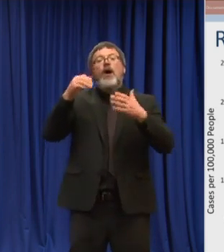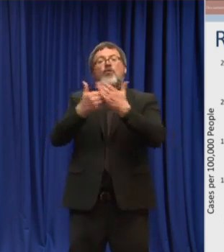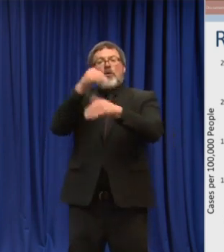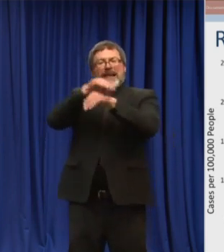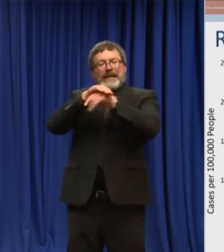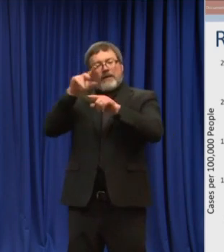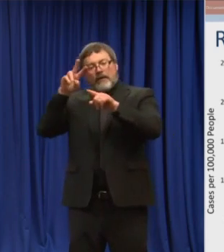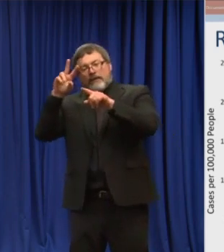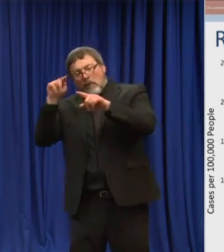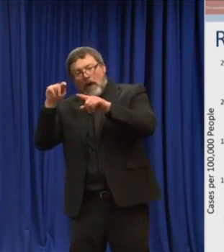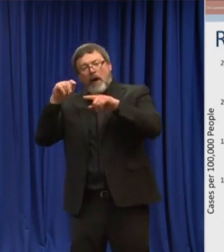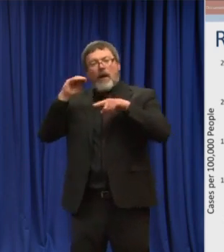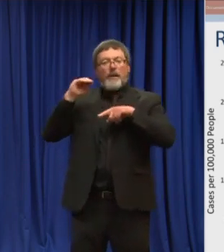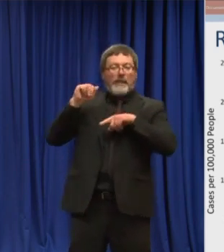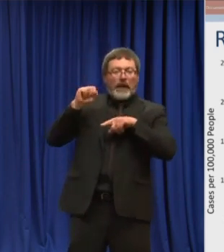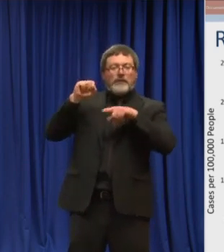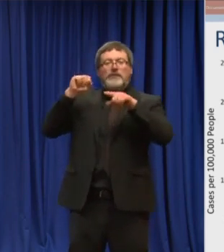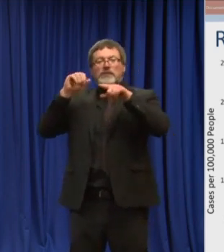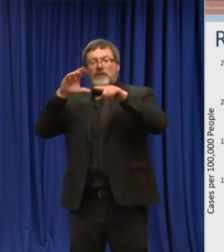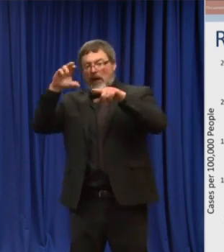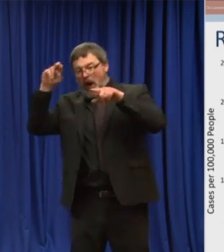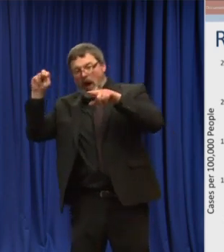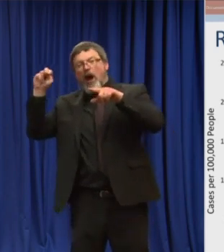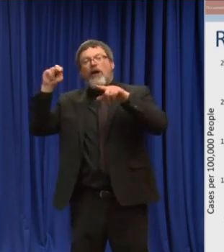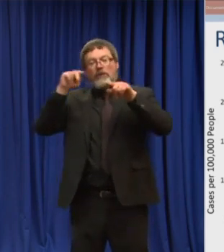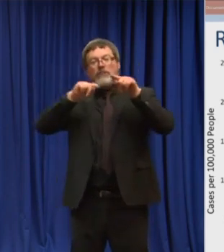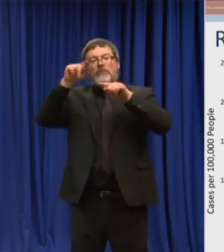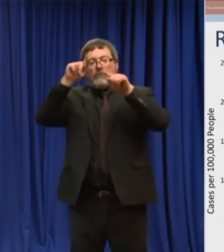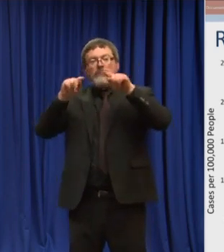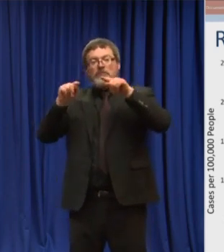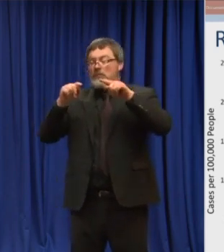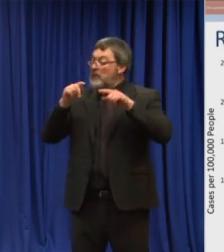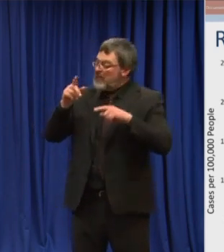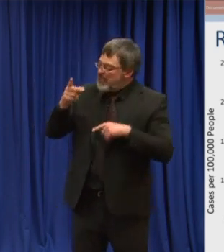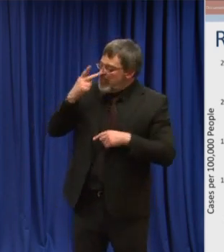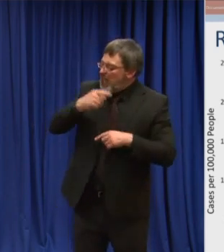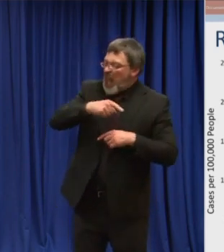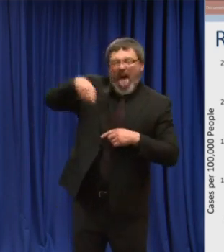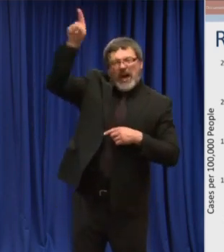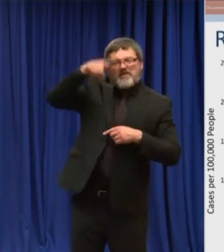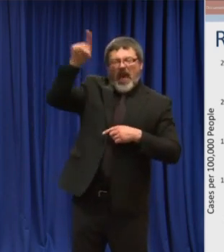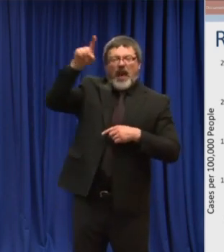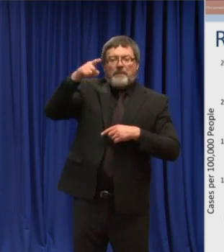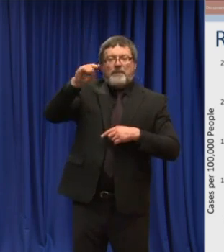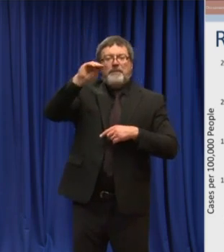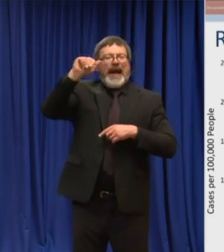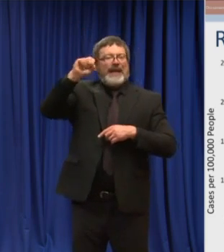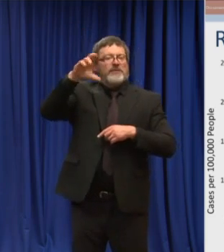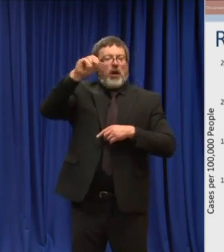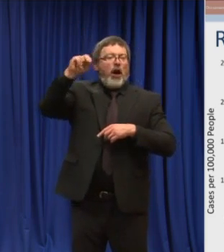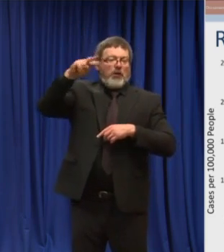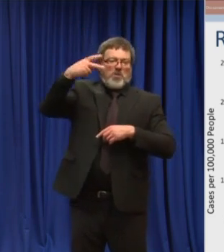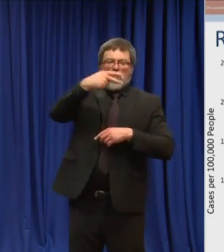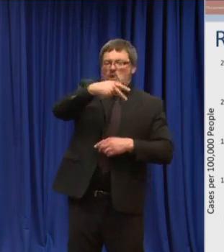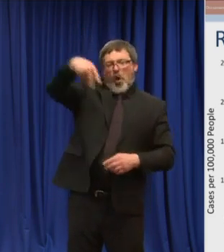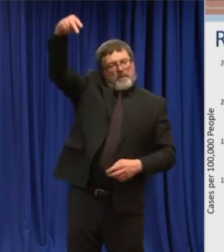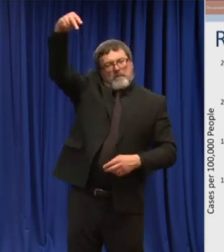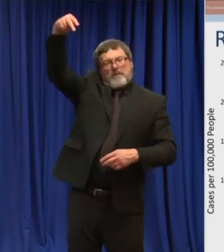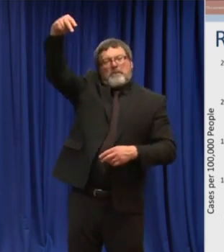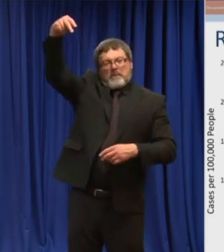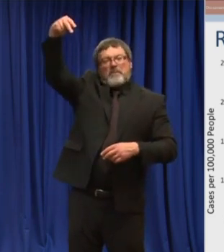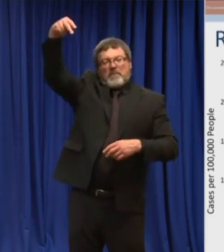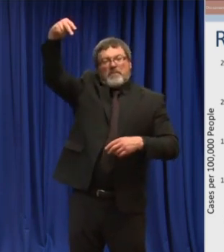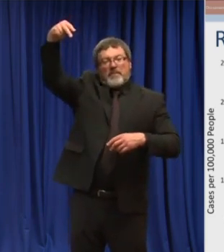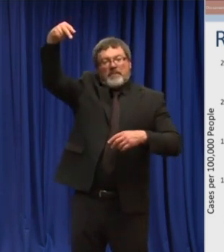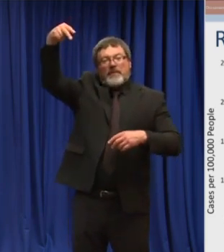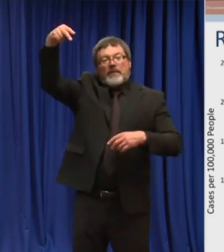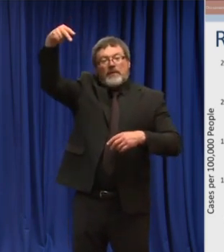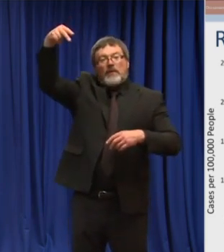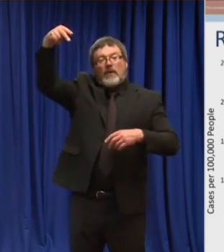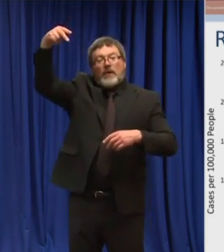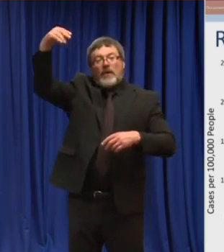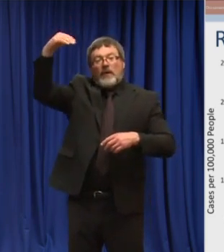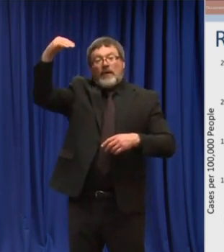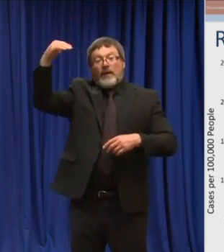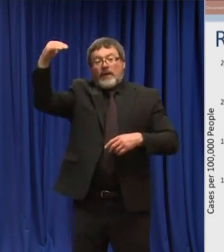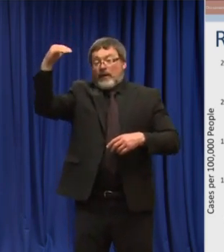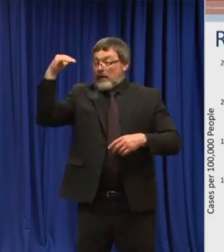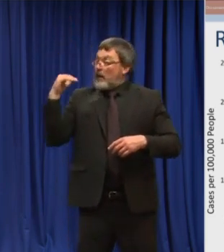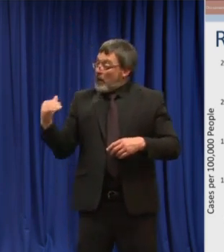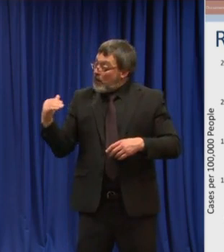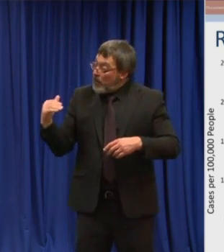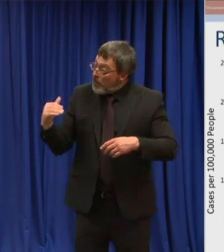YOU CAN SEE THAT MASSACHUSETTS AND CONNECTICUT HAVE THE HIGHEST RATE OF COVID-19 INFECTION AGAIN, THIS IS TAKING INTO ACCOUNT POPULATION SIZE AND NEW HAMPSHIRE AND MAINE ARE AT THE